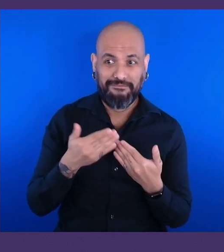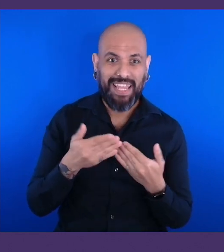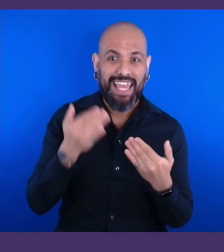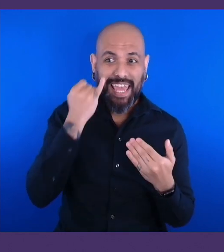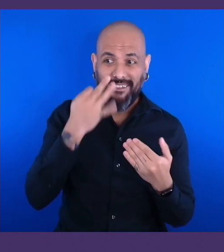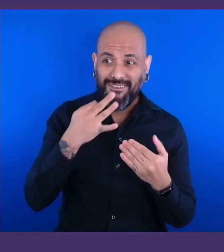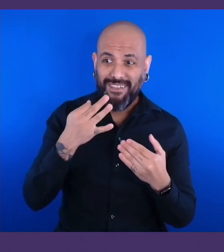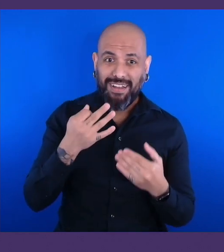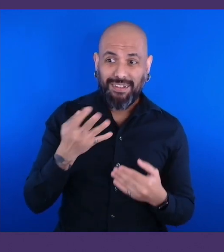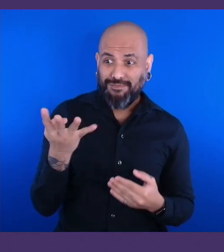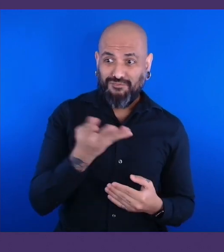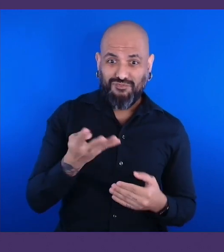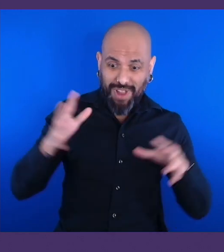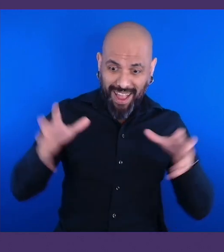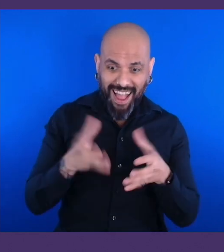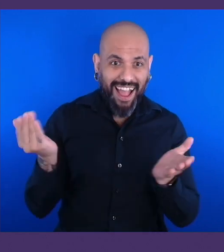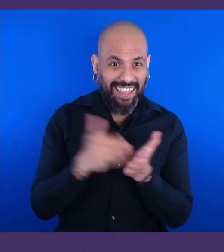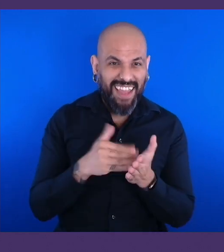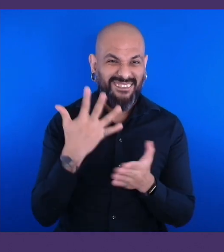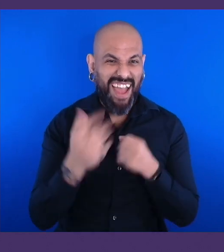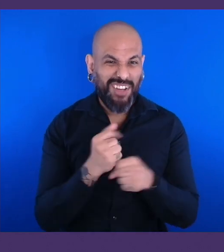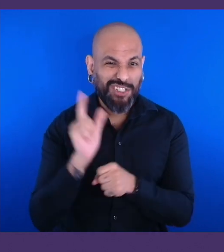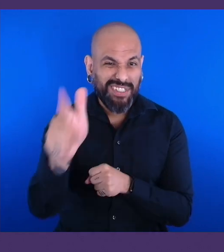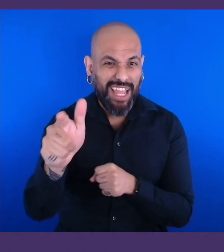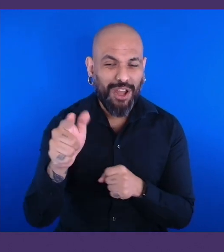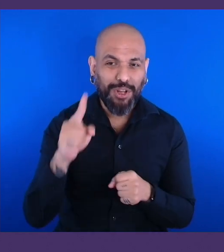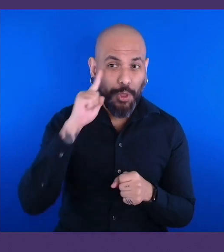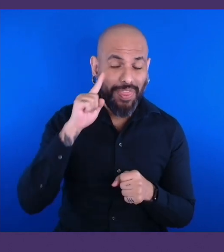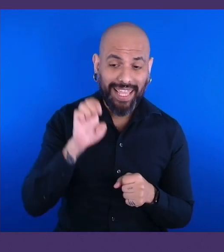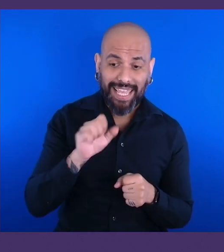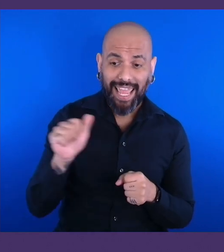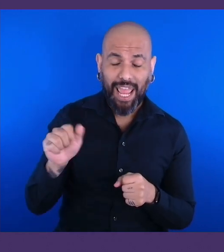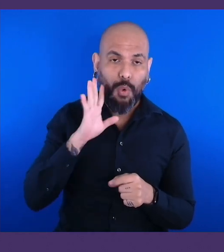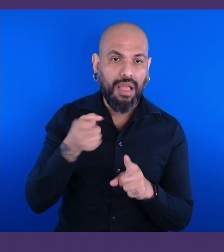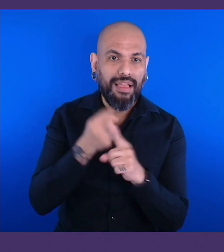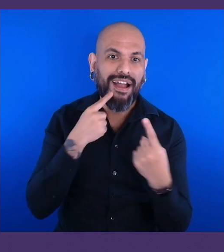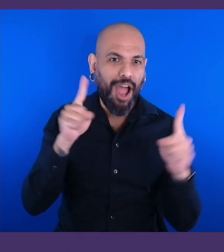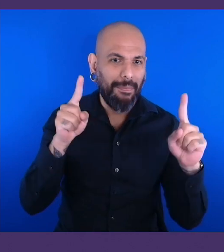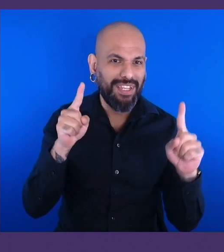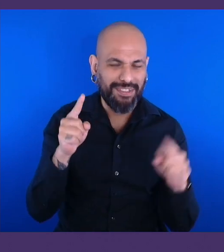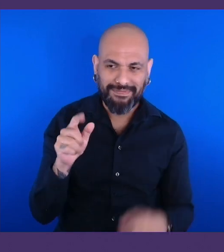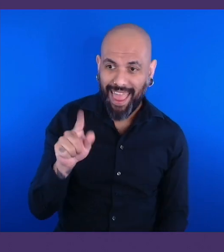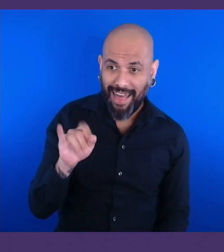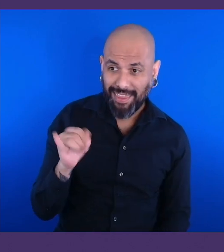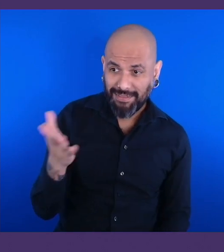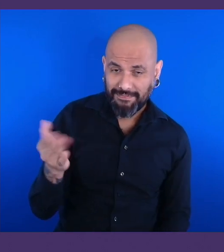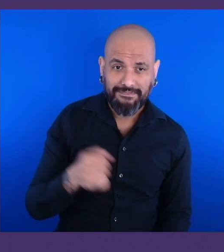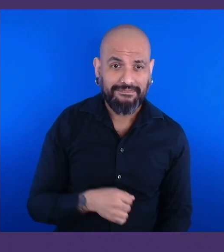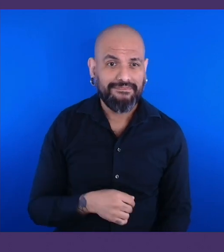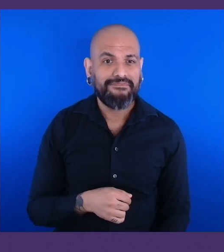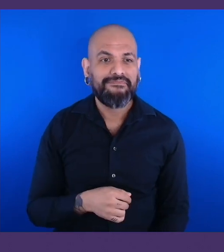what do you hope the EAA will have accomplished? Alli, let's start with you. Alli Hirt: Yeah.